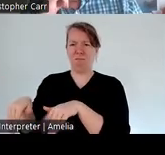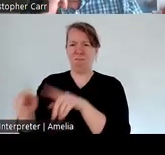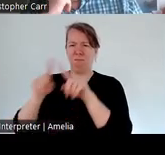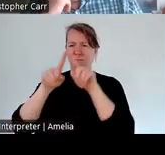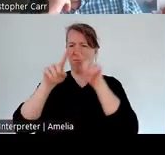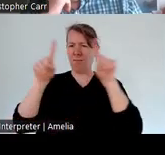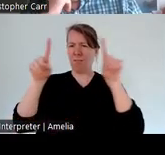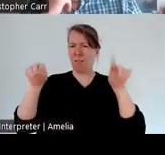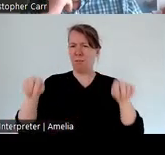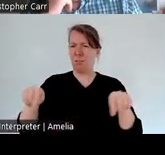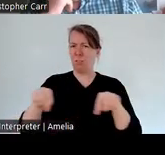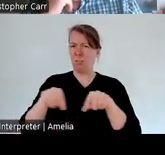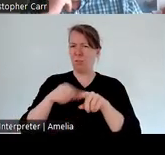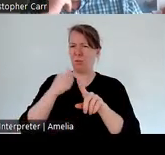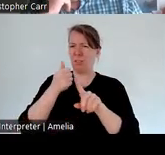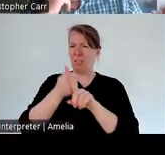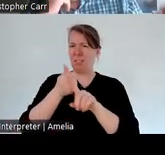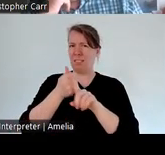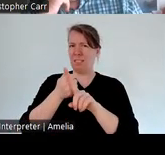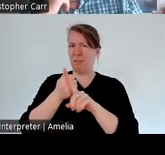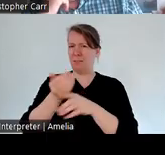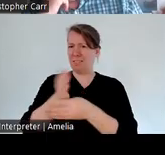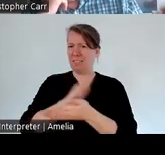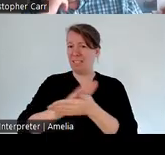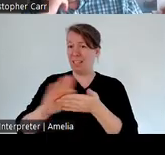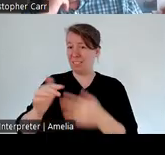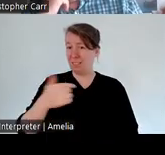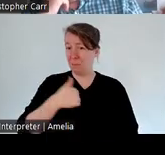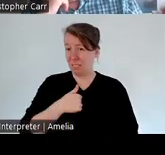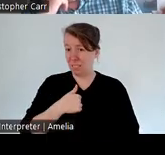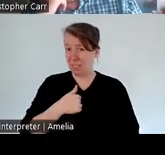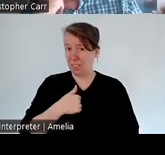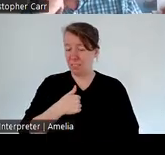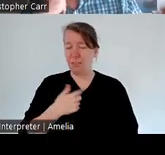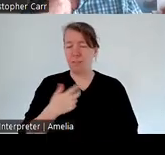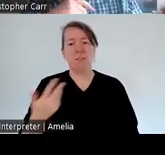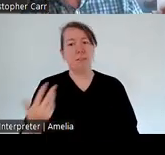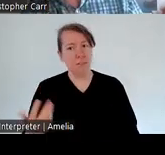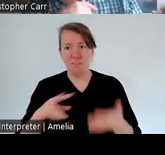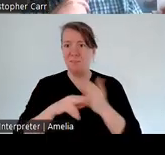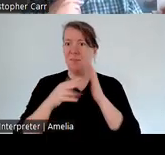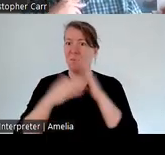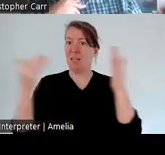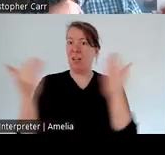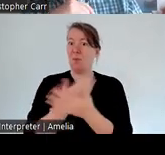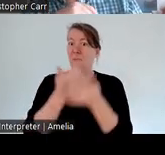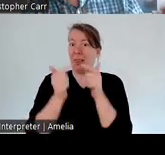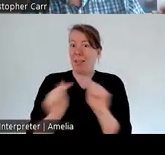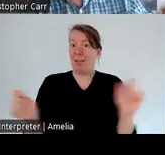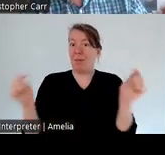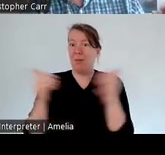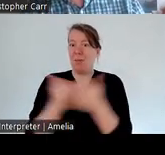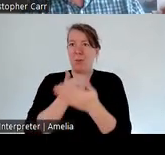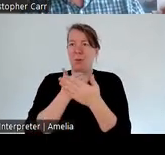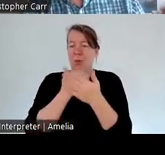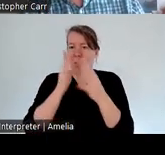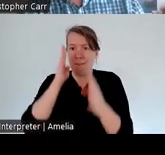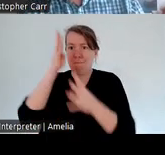friendly to you?” They're like “I don't understand what this means” right? So we had to come up with some new language, we also needed to make sure that it was international,